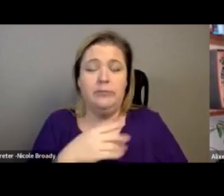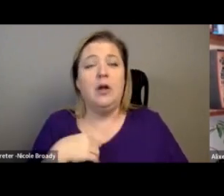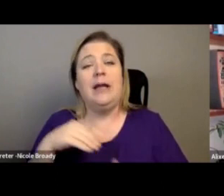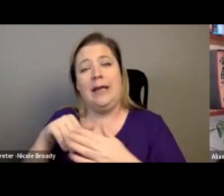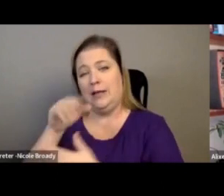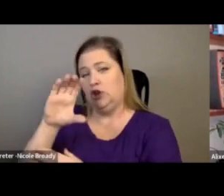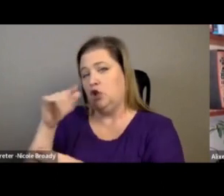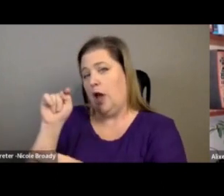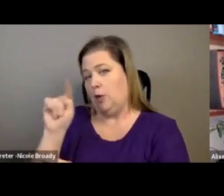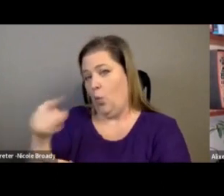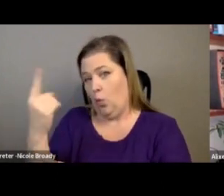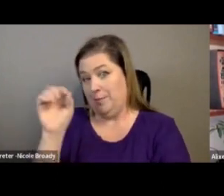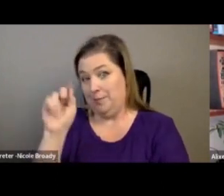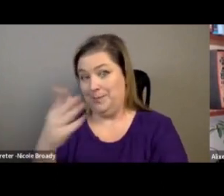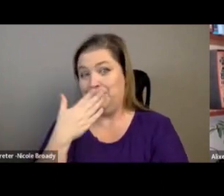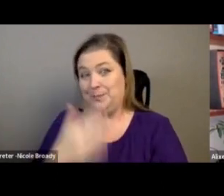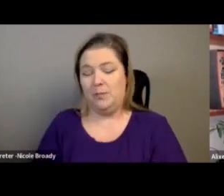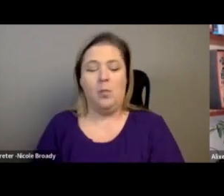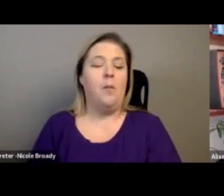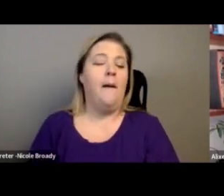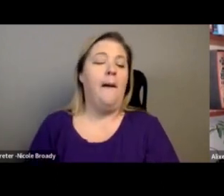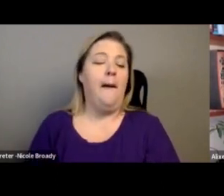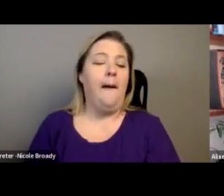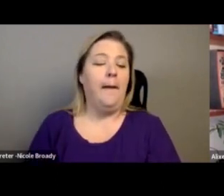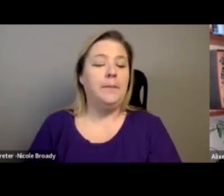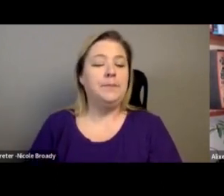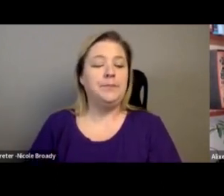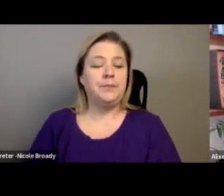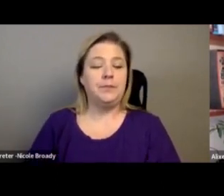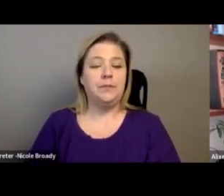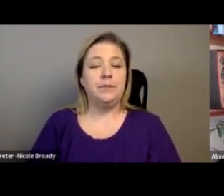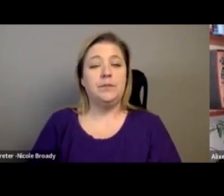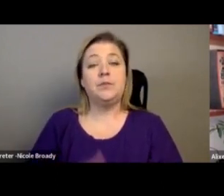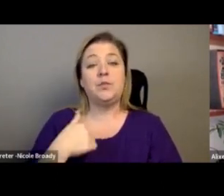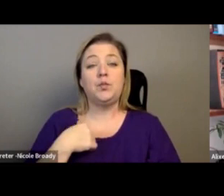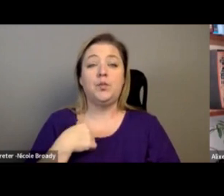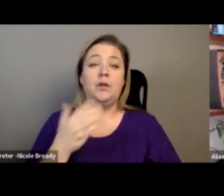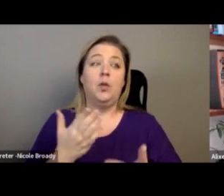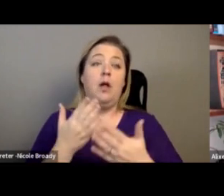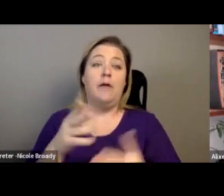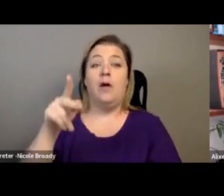chat pod. This live webinar has polls and evaluation questions. So please be prepared to